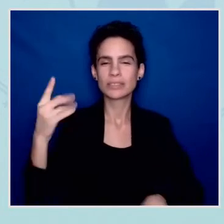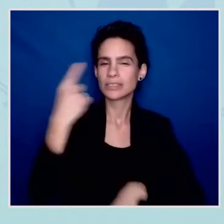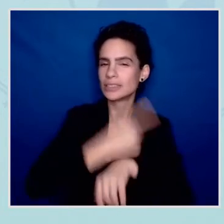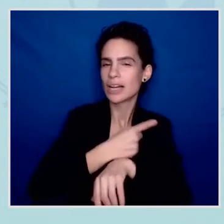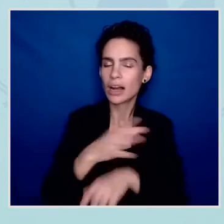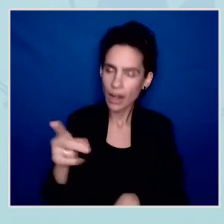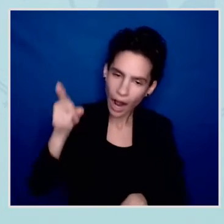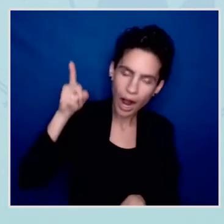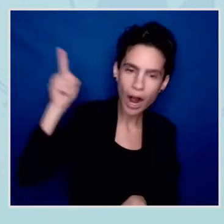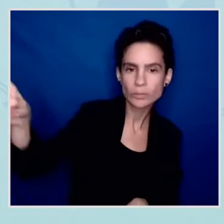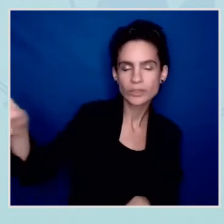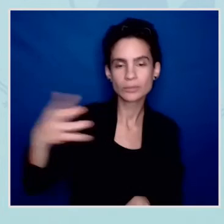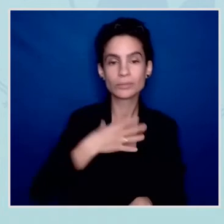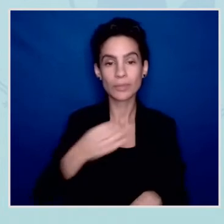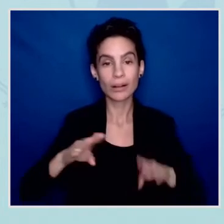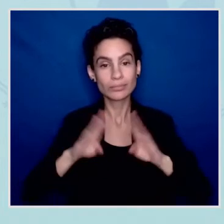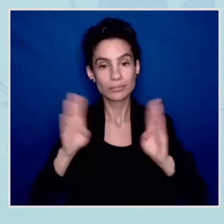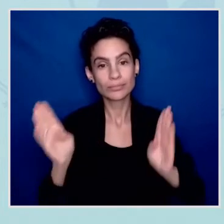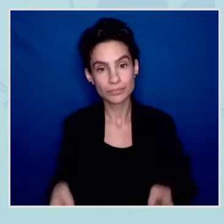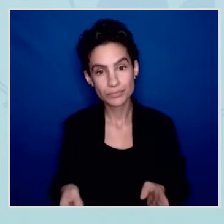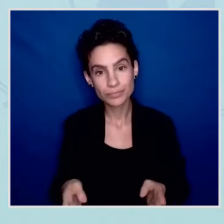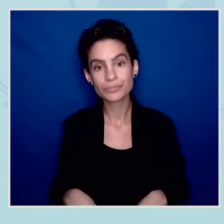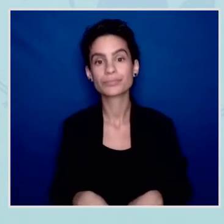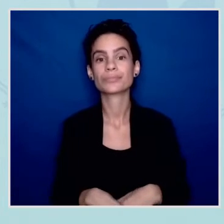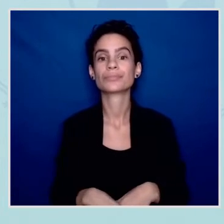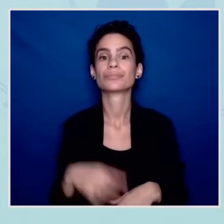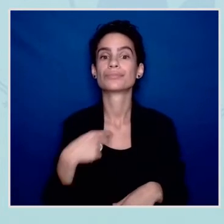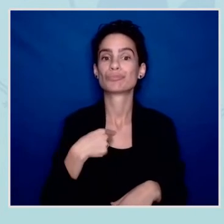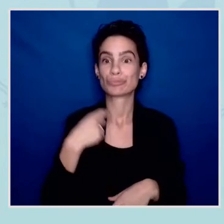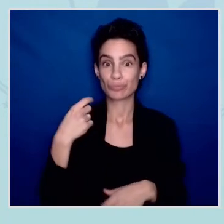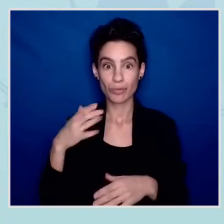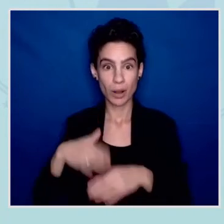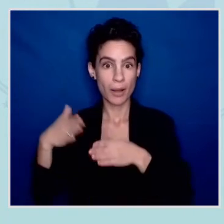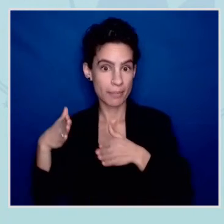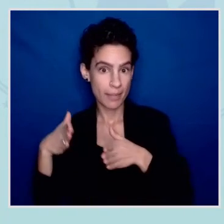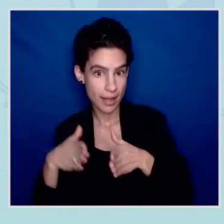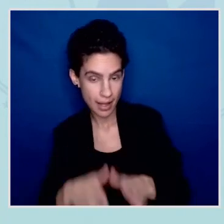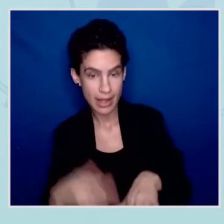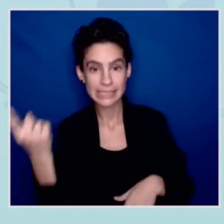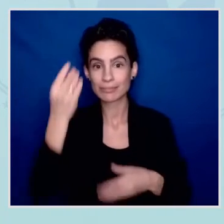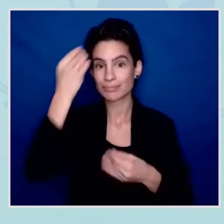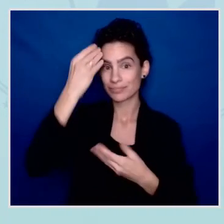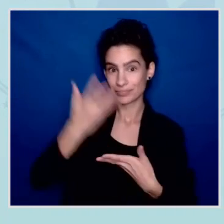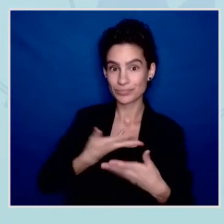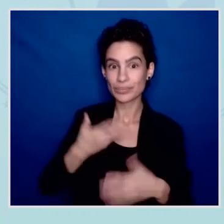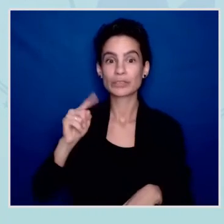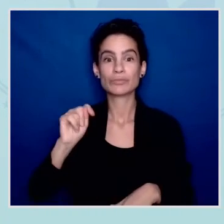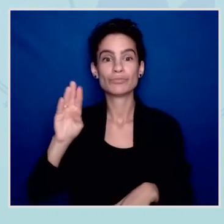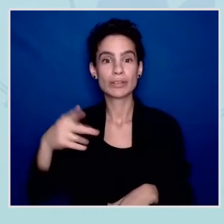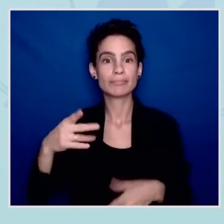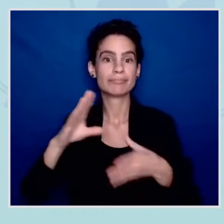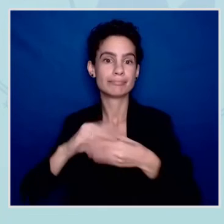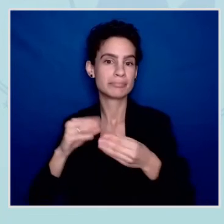AFTER THAT IS A JUDGMENT FOR THE CONGRESS TO MAKE. THAT'S WHAT I AM LOOKING FORWARD TO.